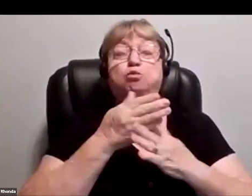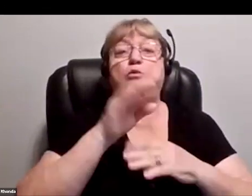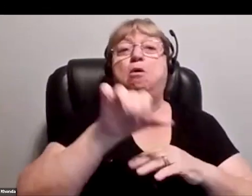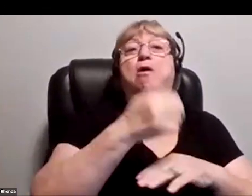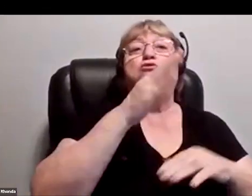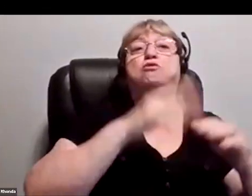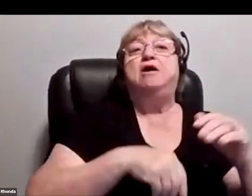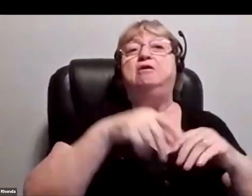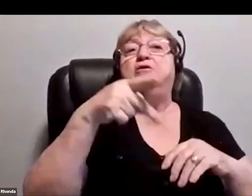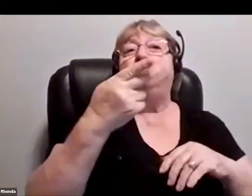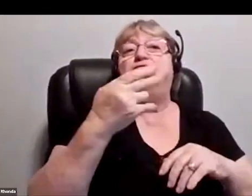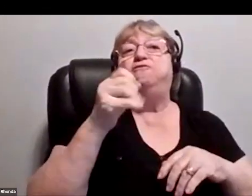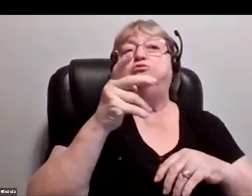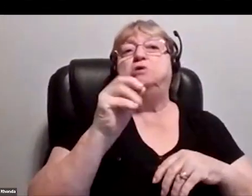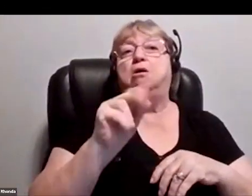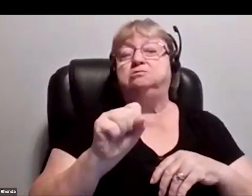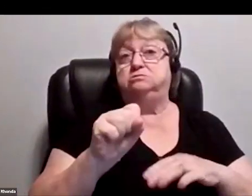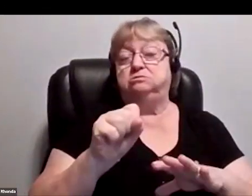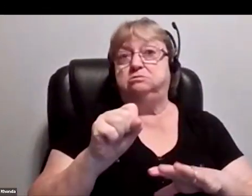than the light that's produced by the stars.